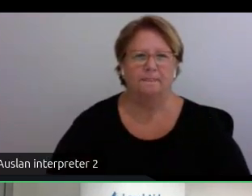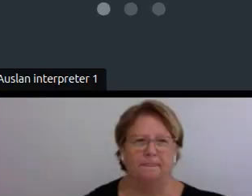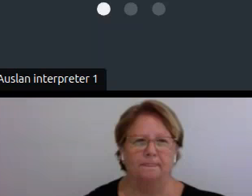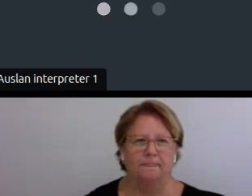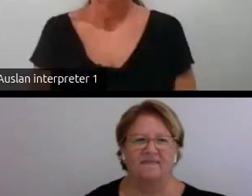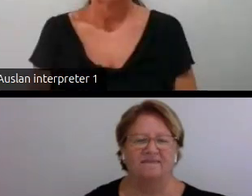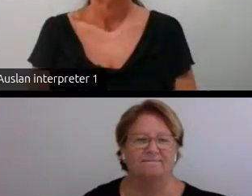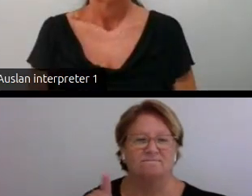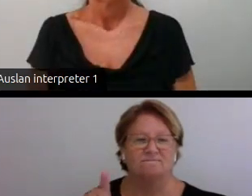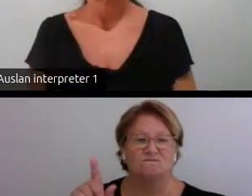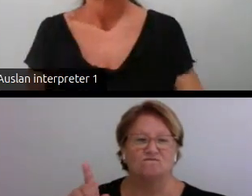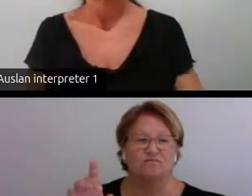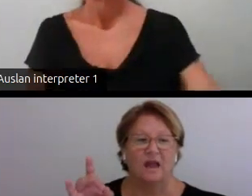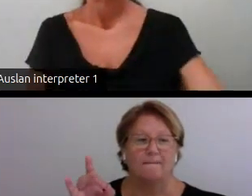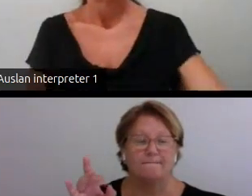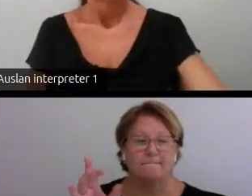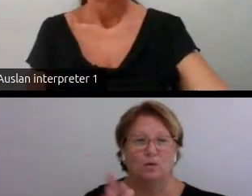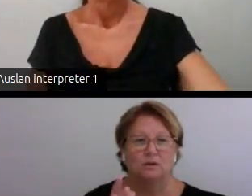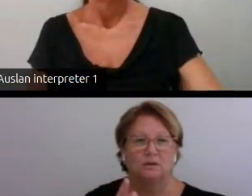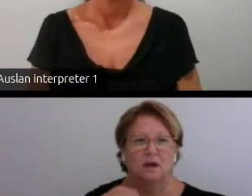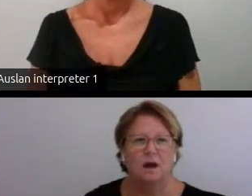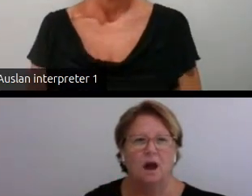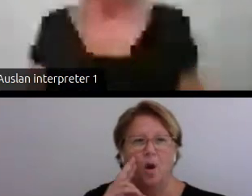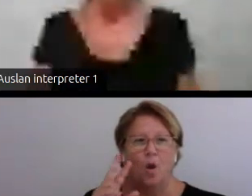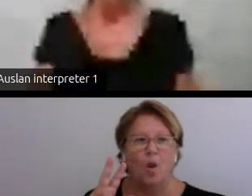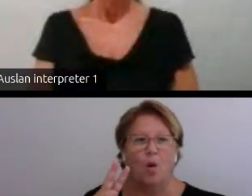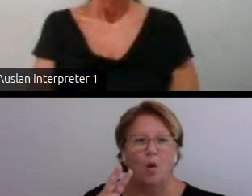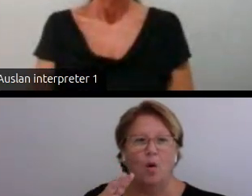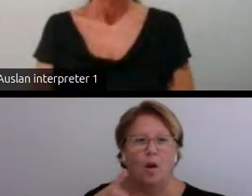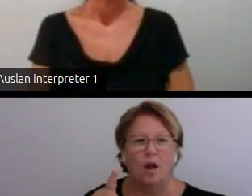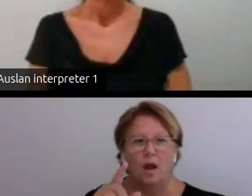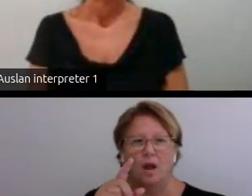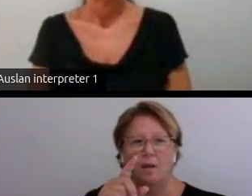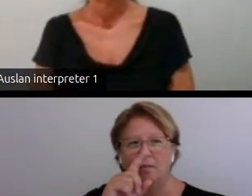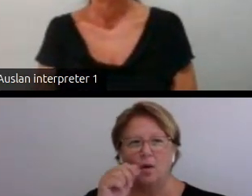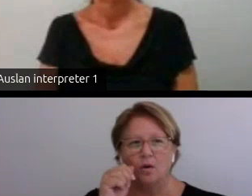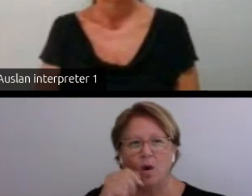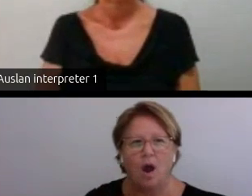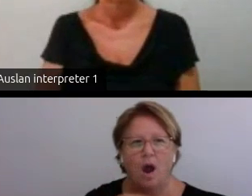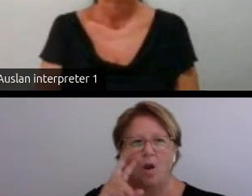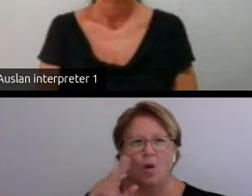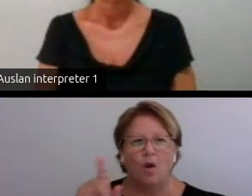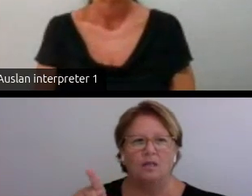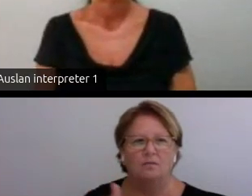and they play an important role in I look on them and I'm a sports nut. People know that I look on